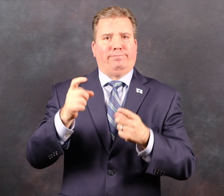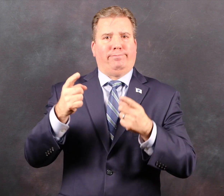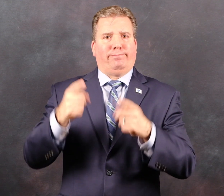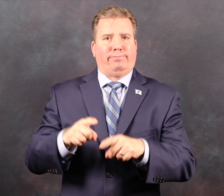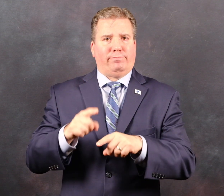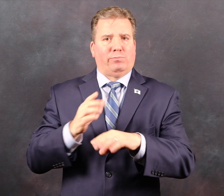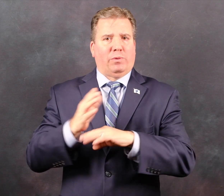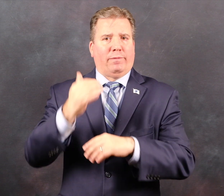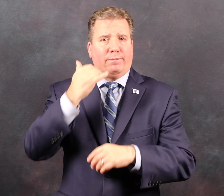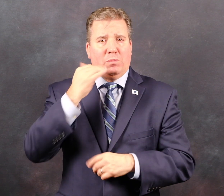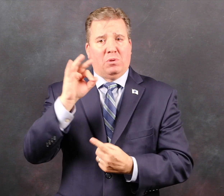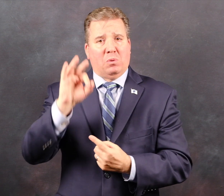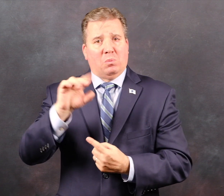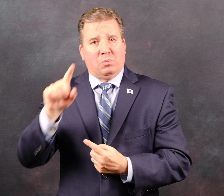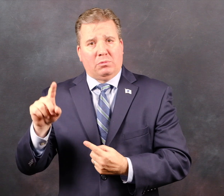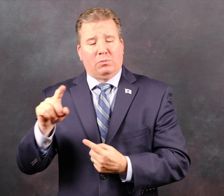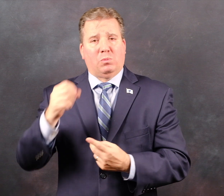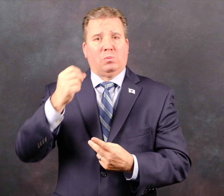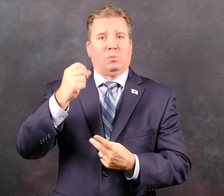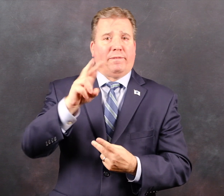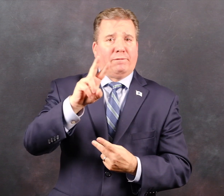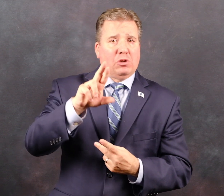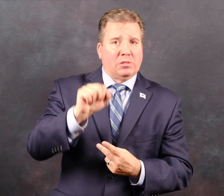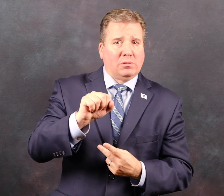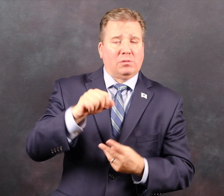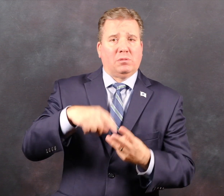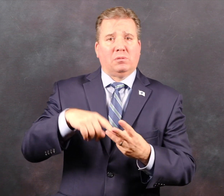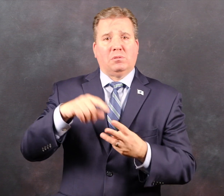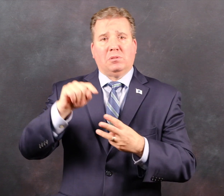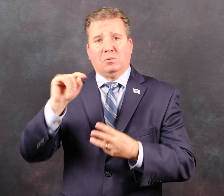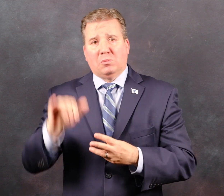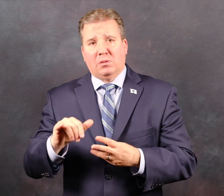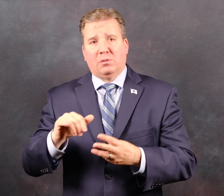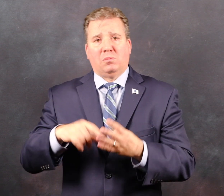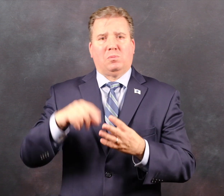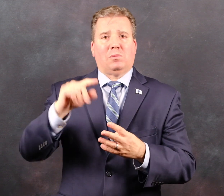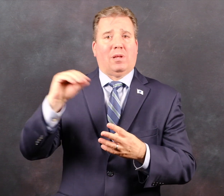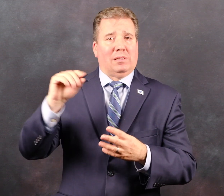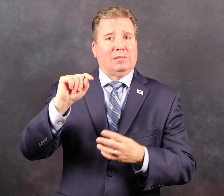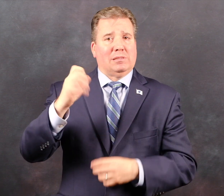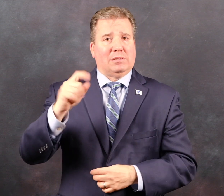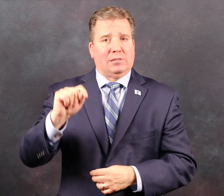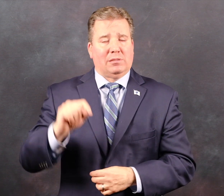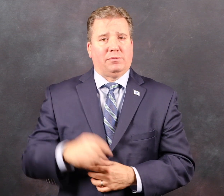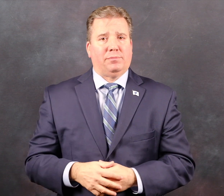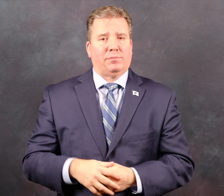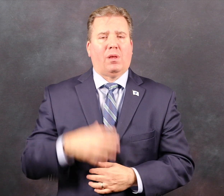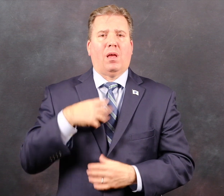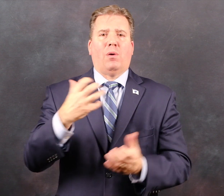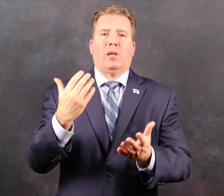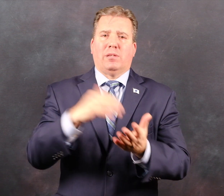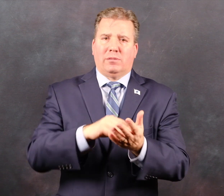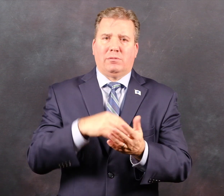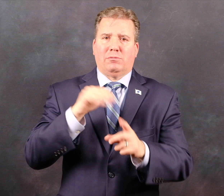via 911, through Video Relay Services (VRS), through a TTY, or through text.